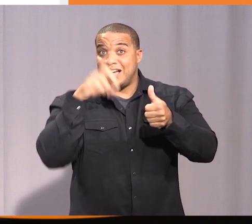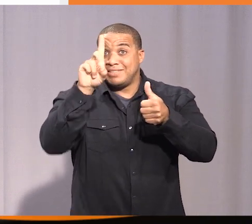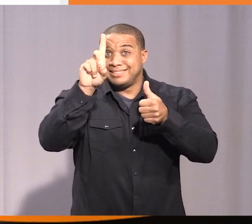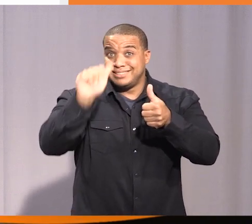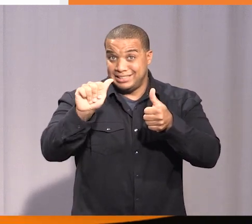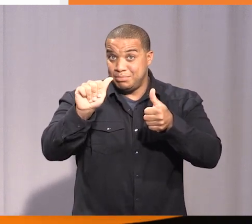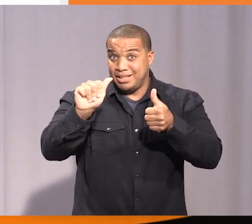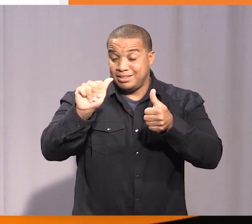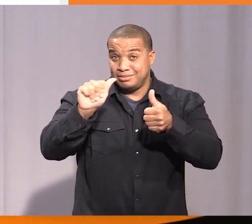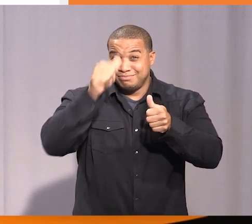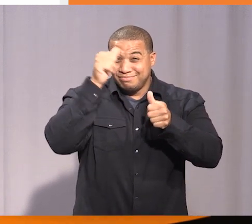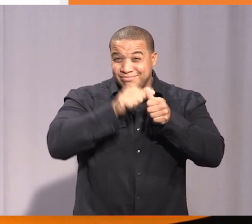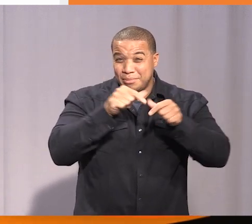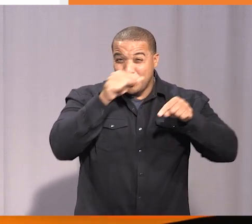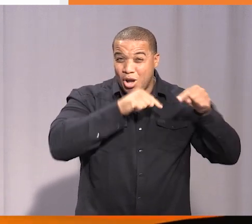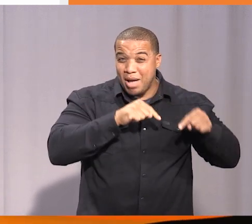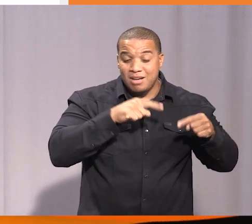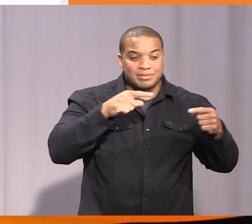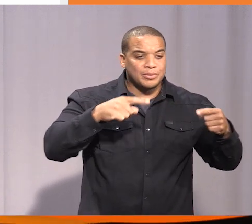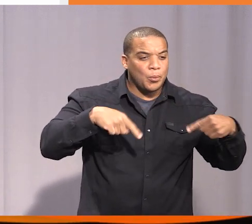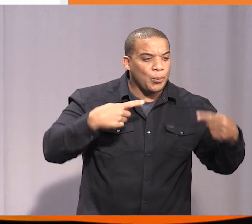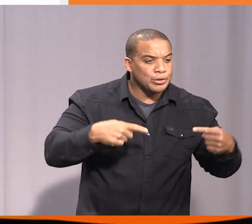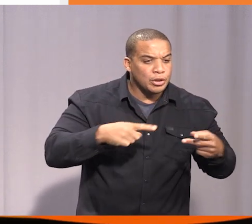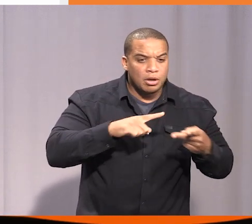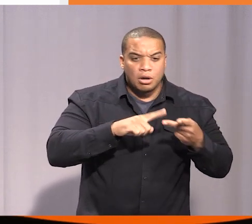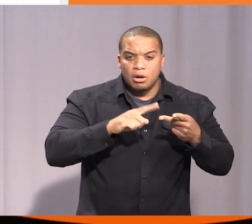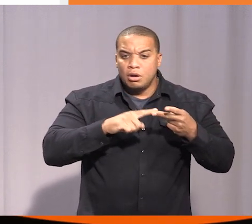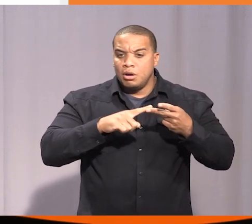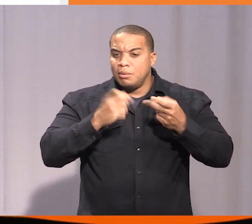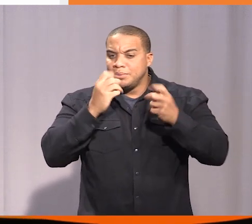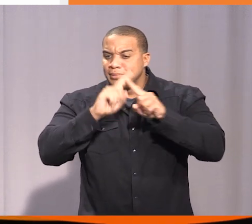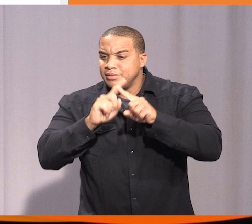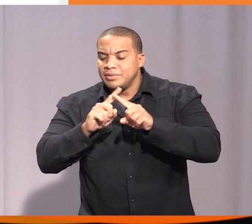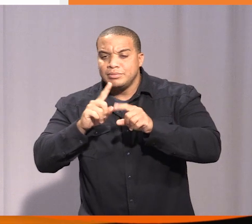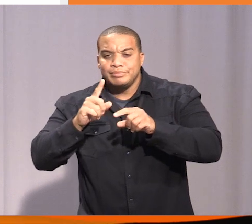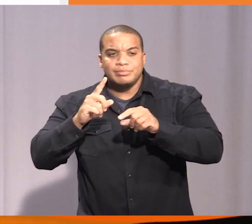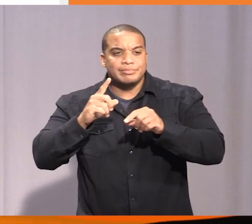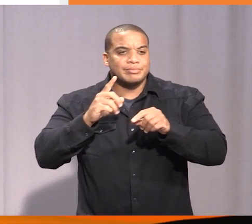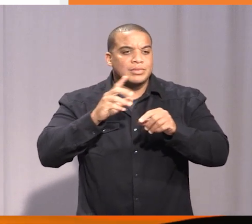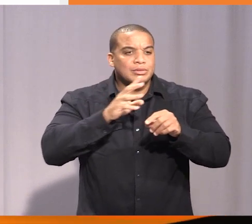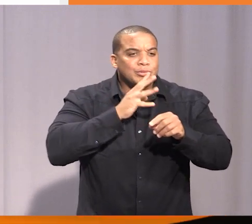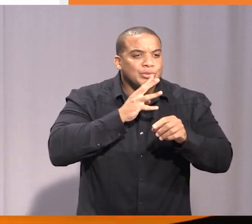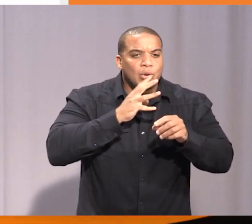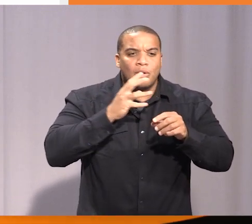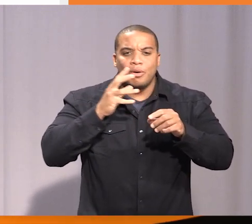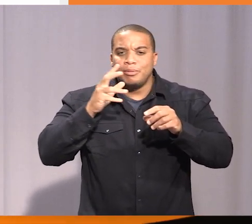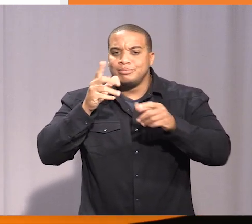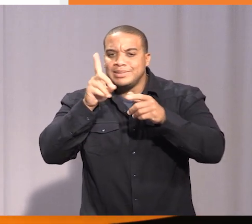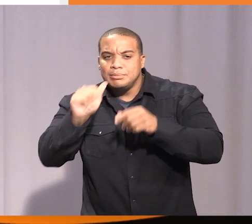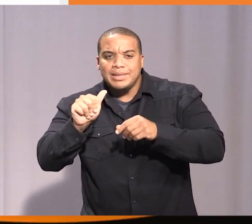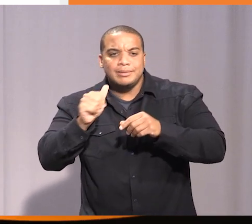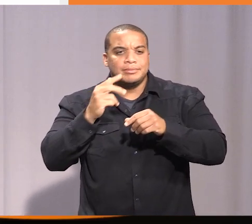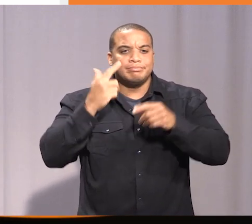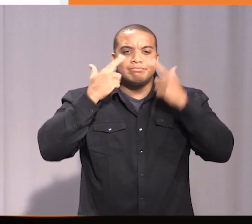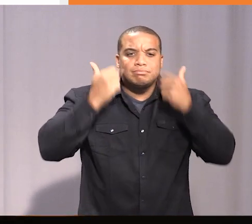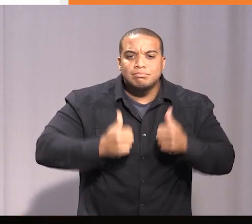or more major life activities that includes, but not limited to, walking, talking, learning, hearing or seeing.